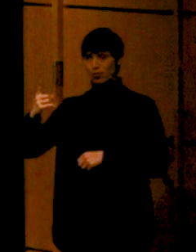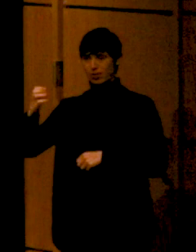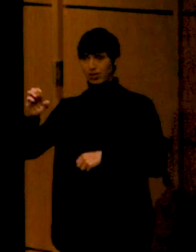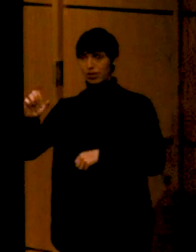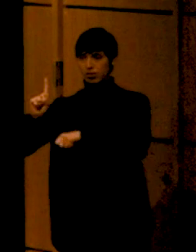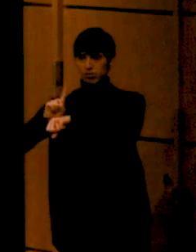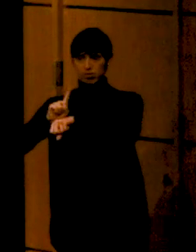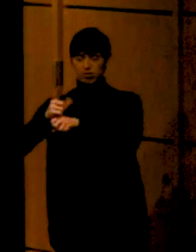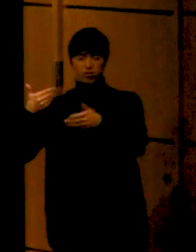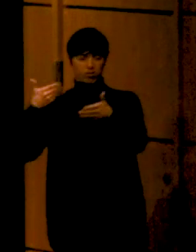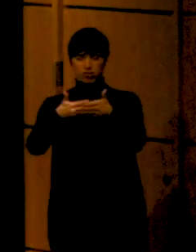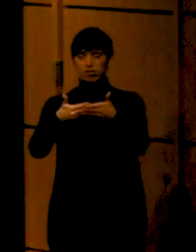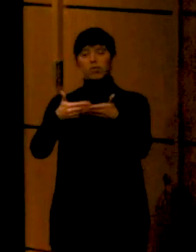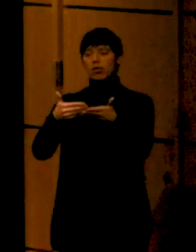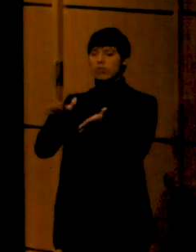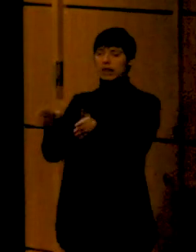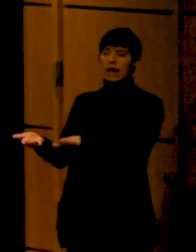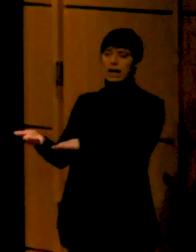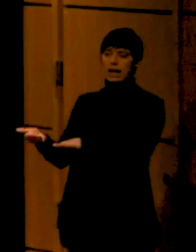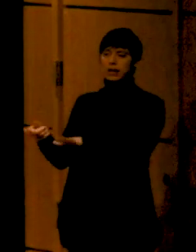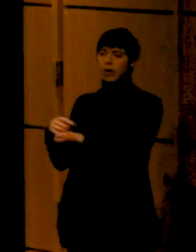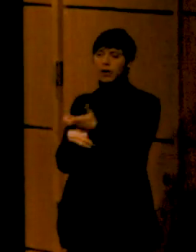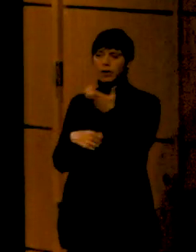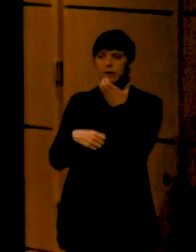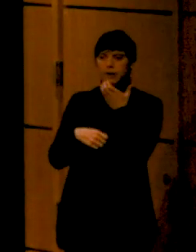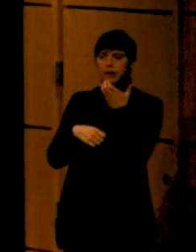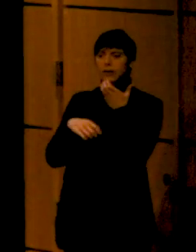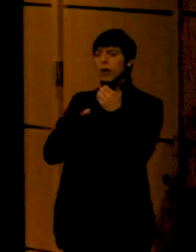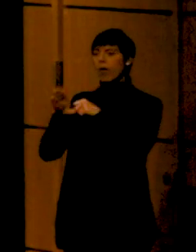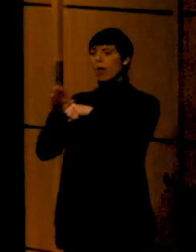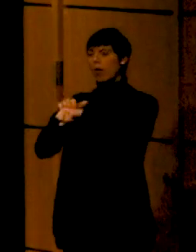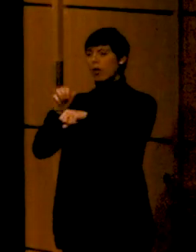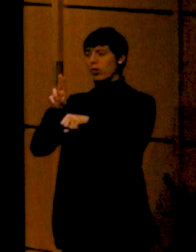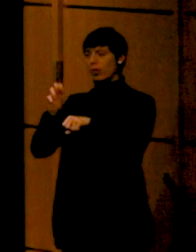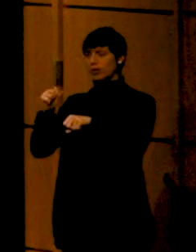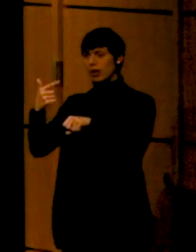That was his call on the radio, to the USGS headquarters in Vancouver.